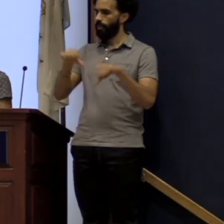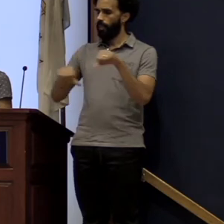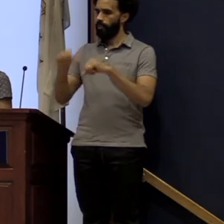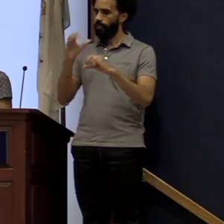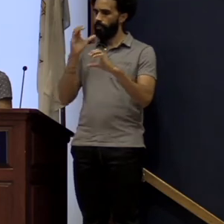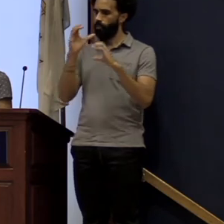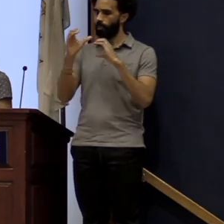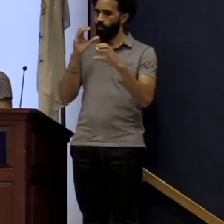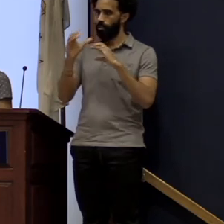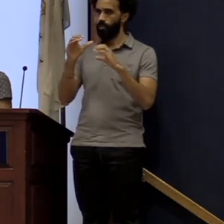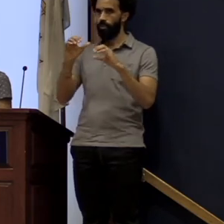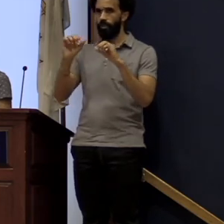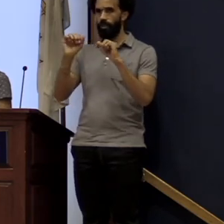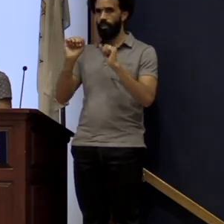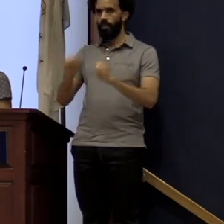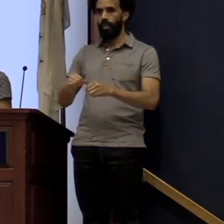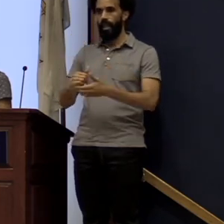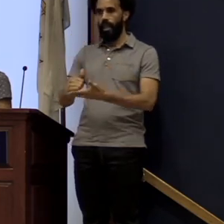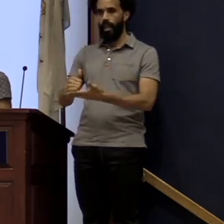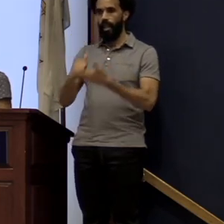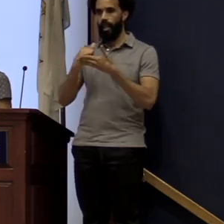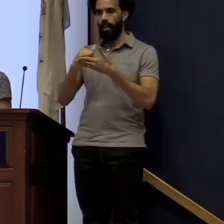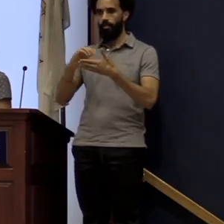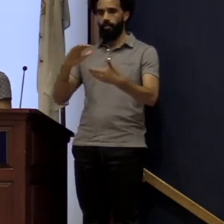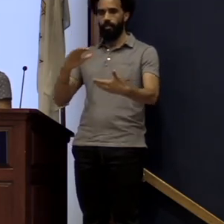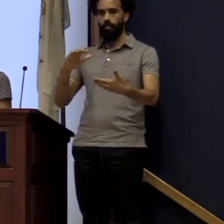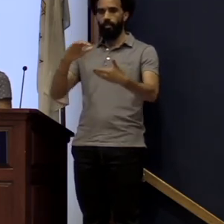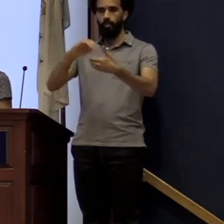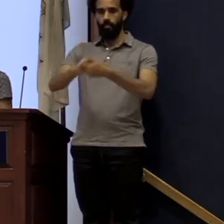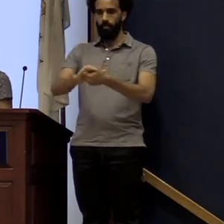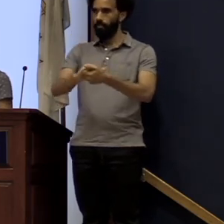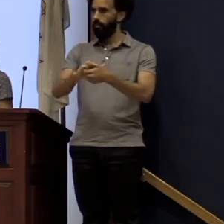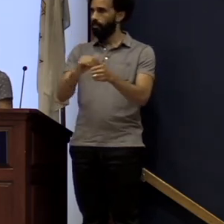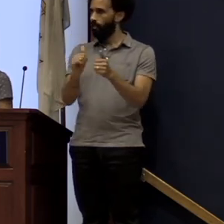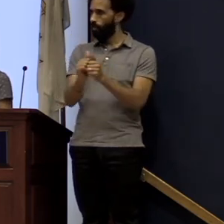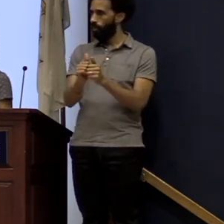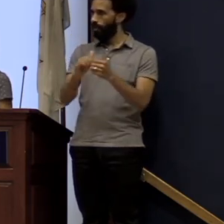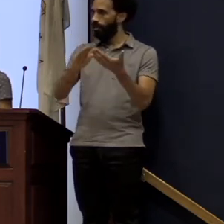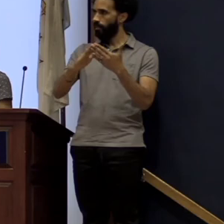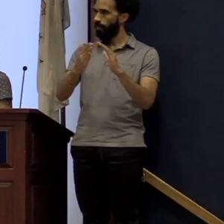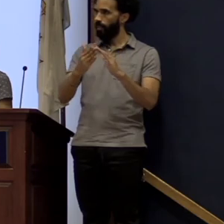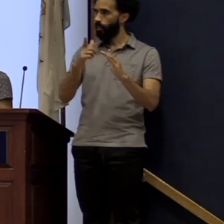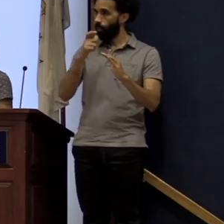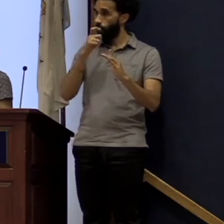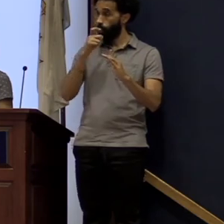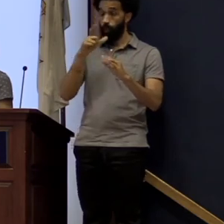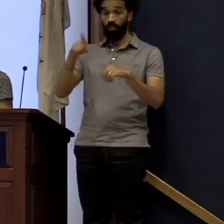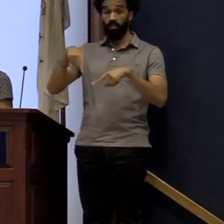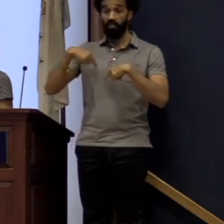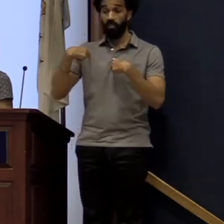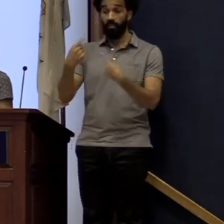build relationships with community members that do have a distrust of science